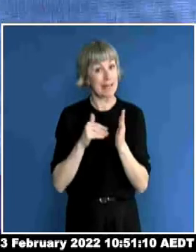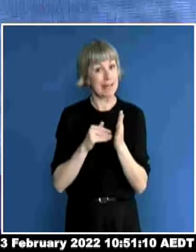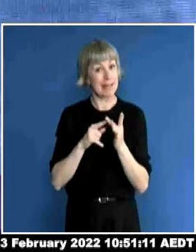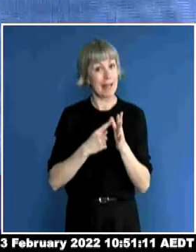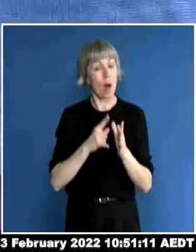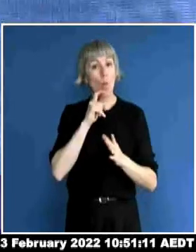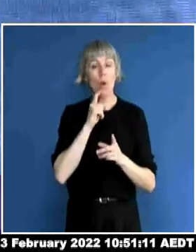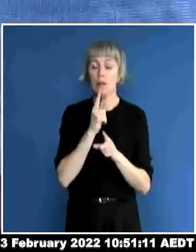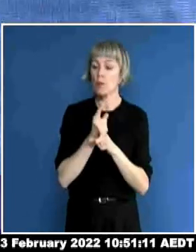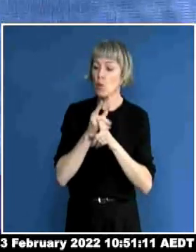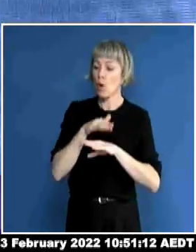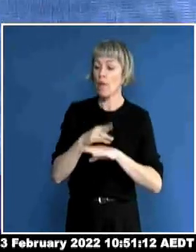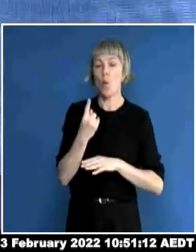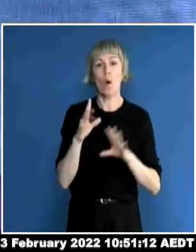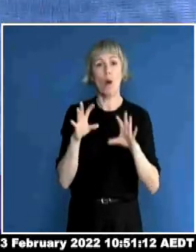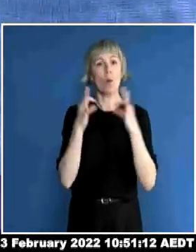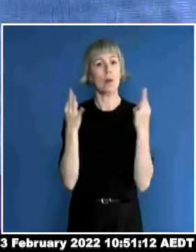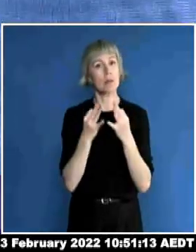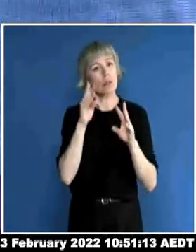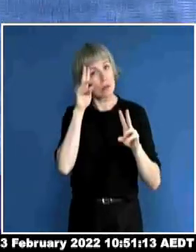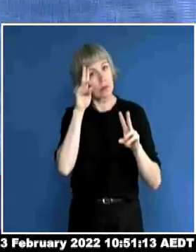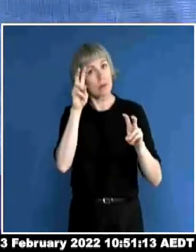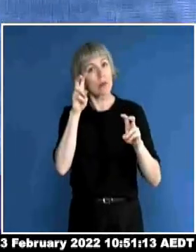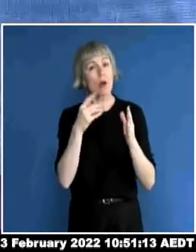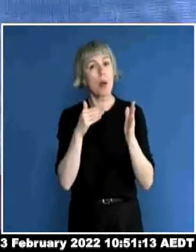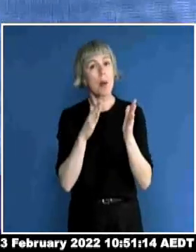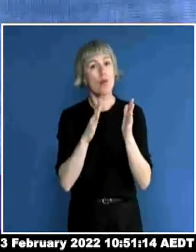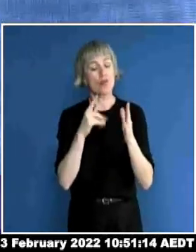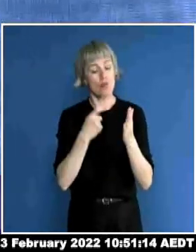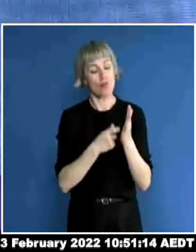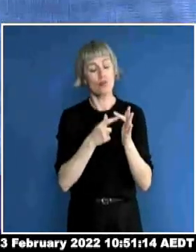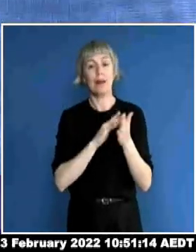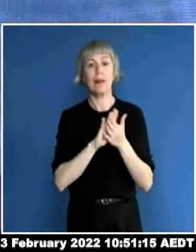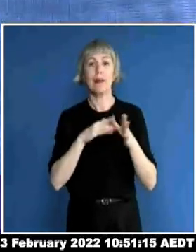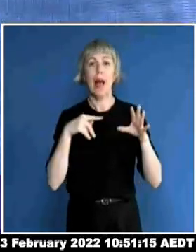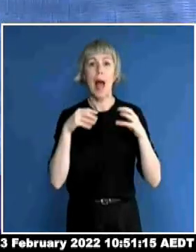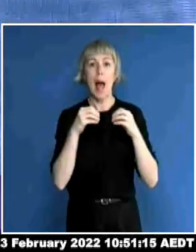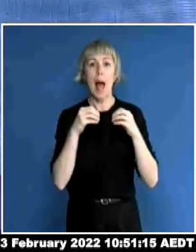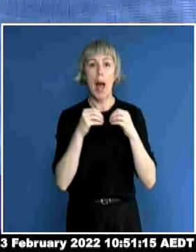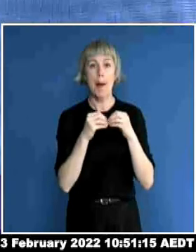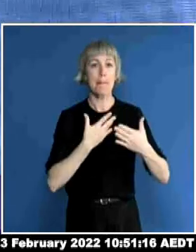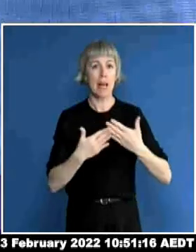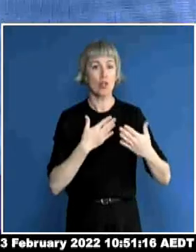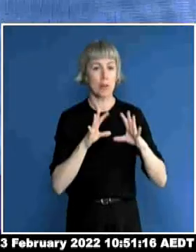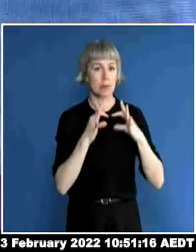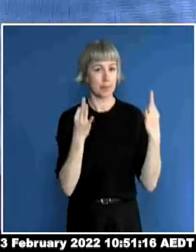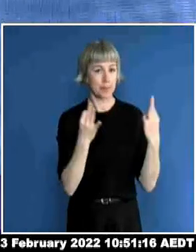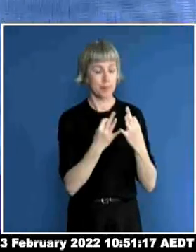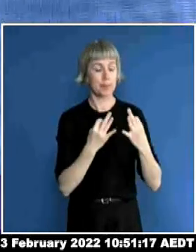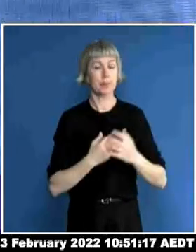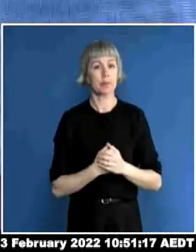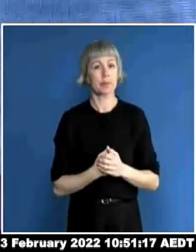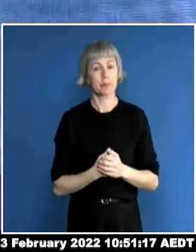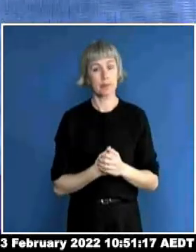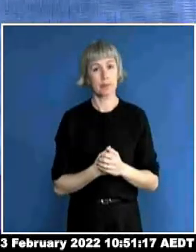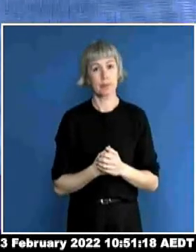As an employee of Rehab Management, Mzia was working in the BusyBeans program as a barista